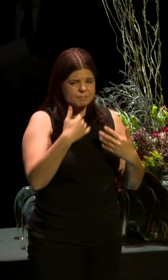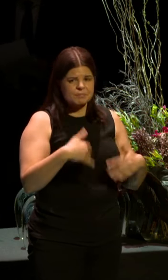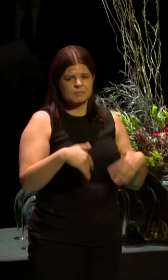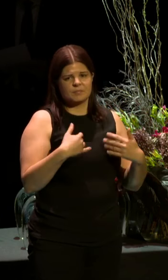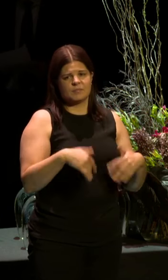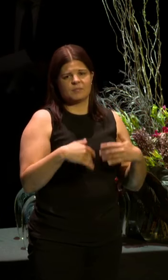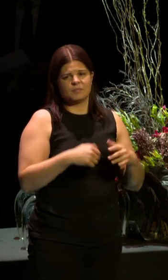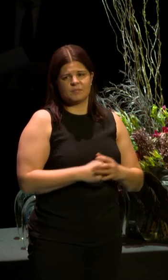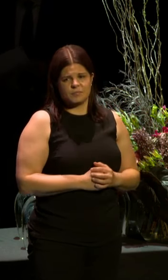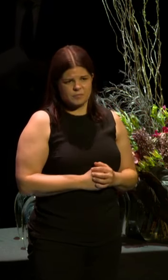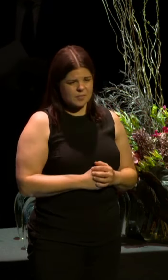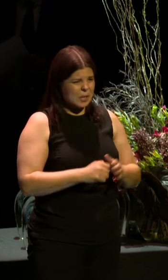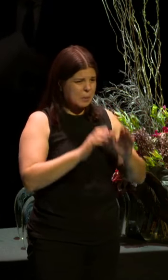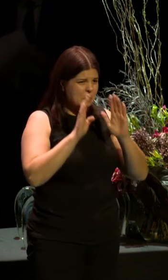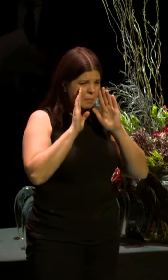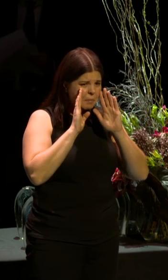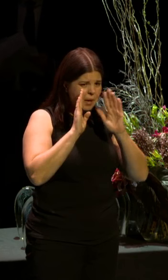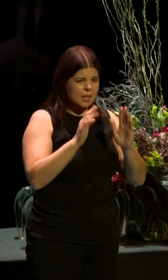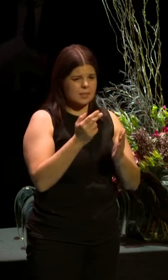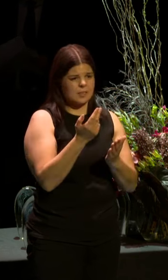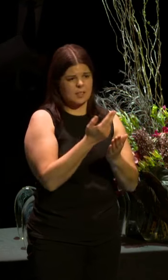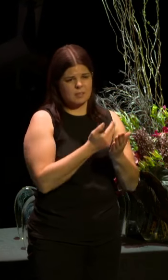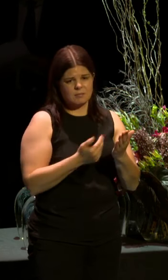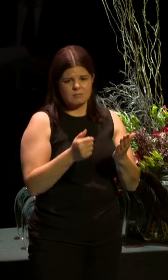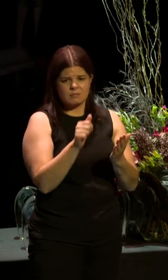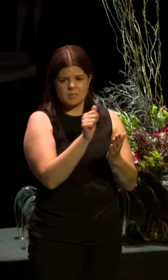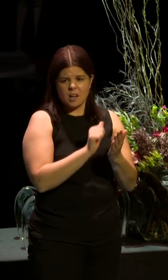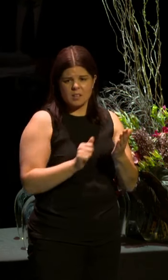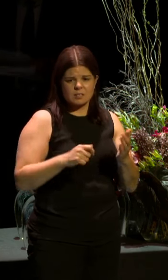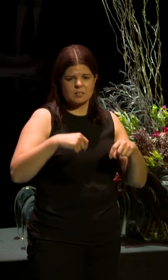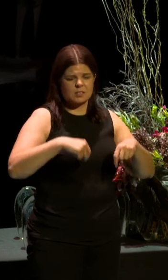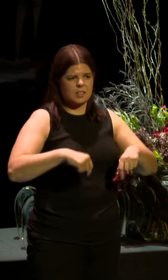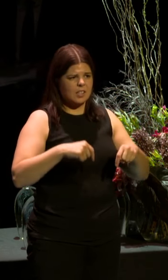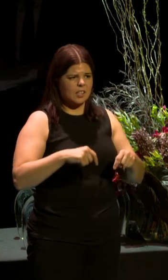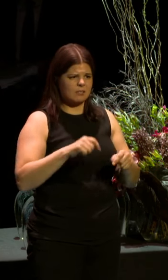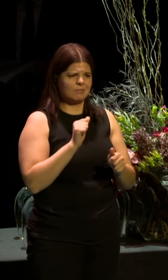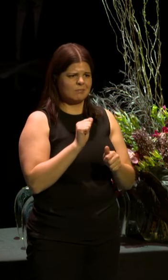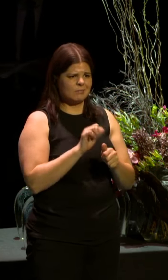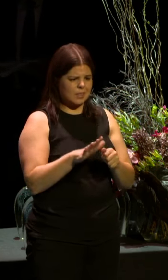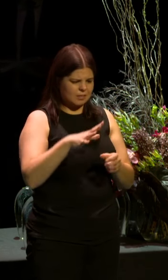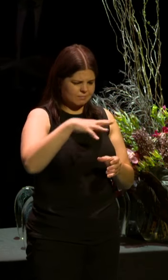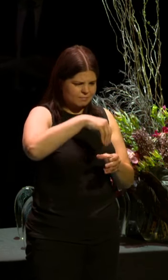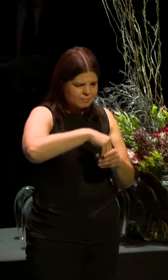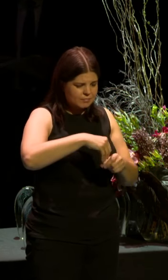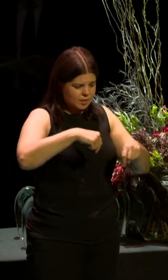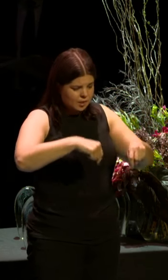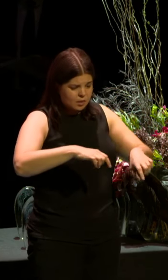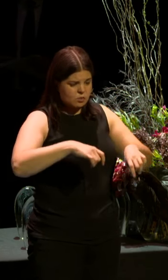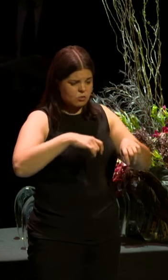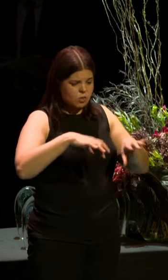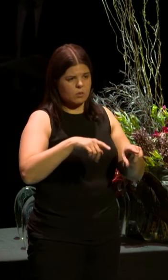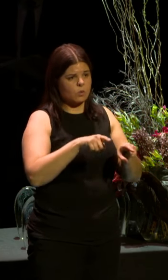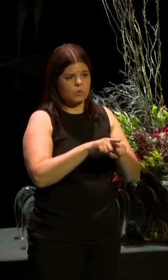who have made such a significant contribution on home soil and beyond.